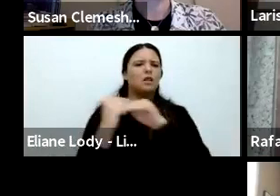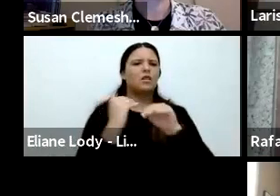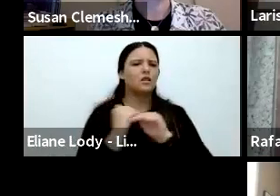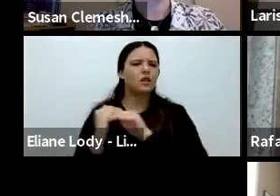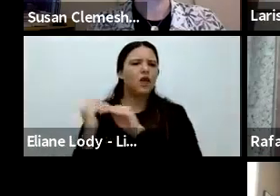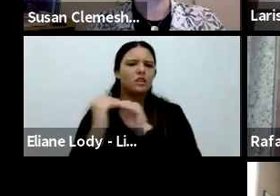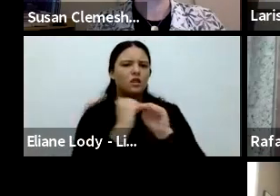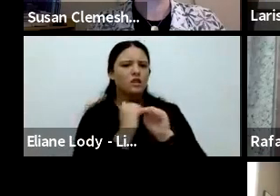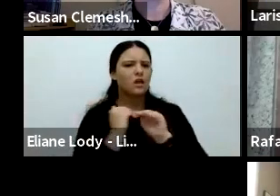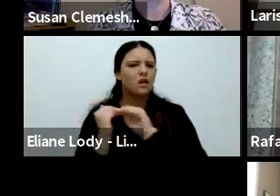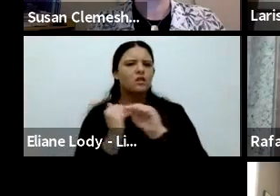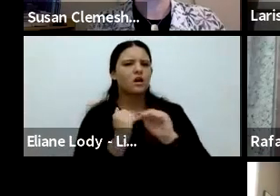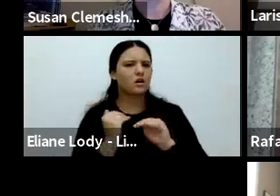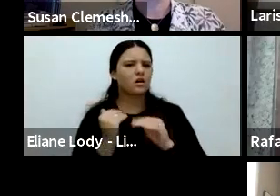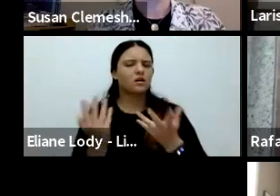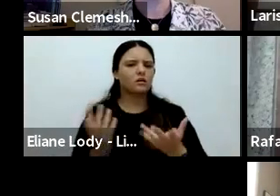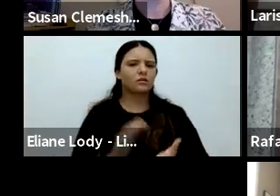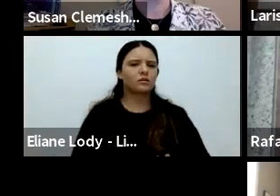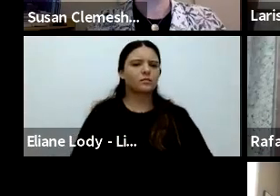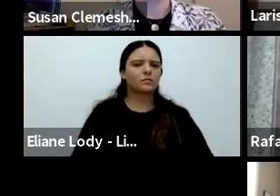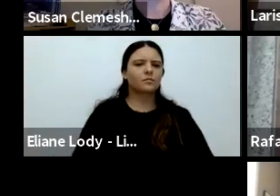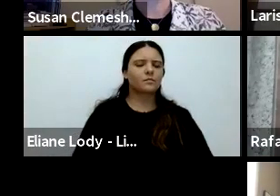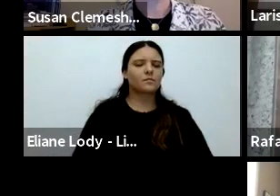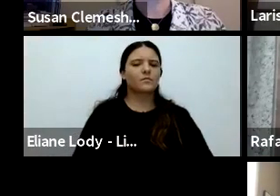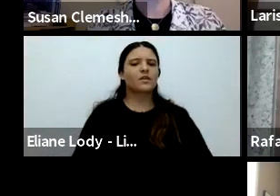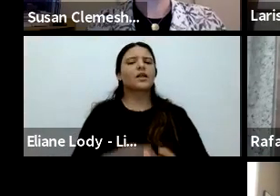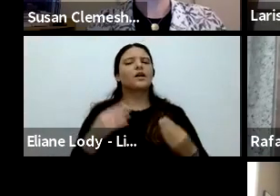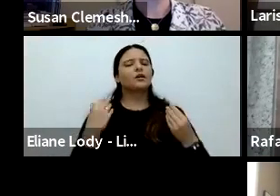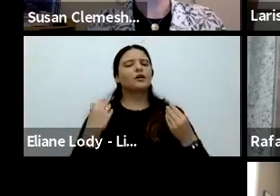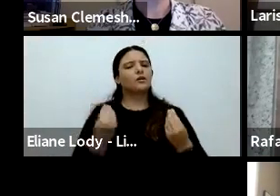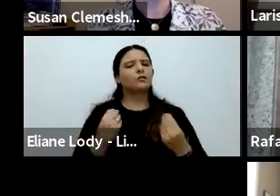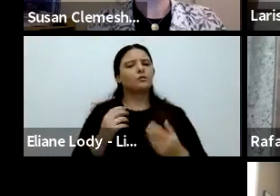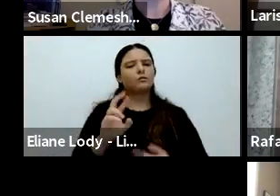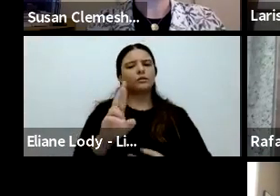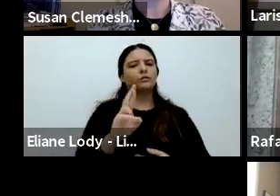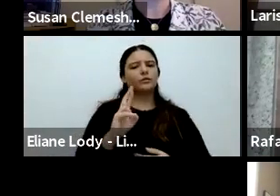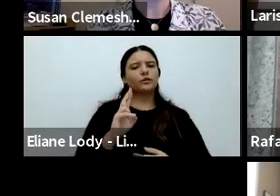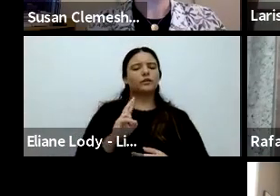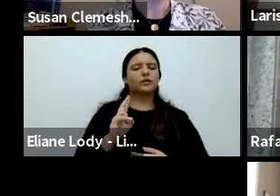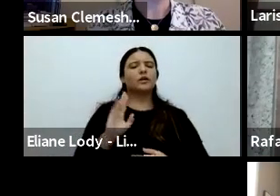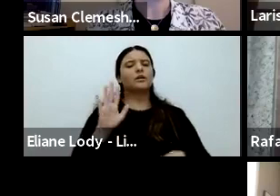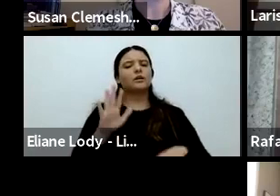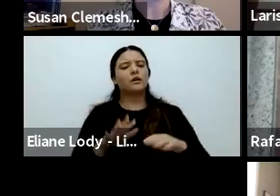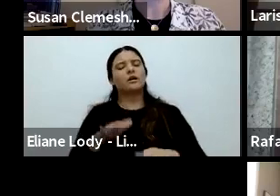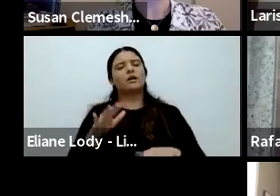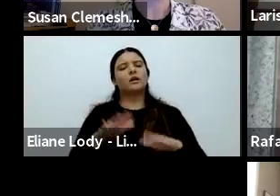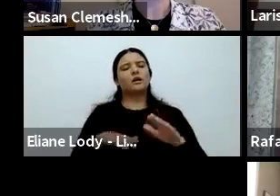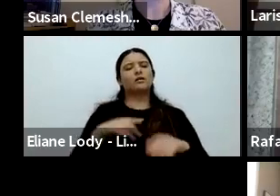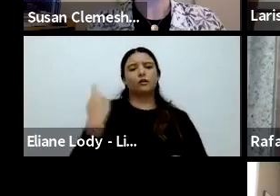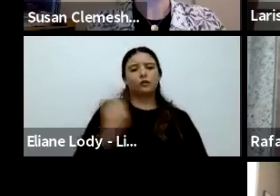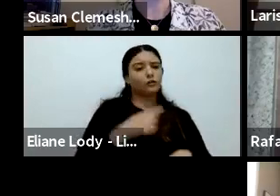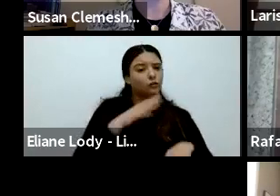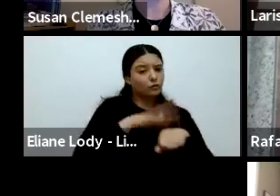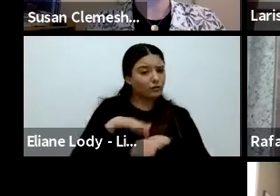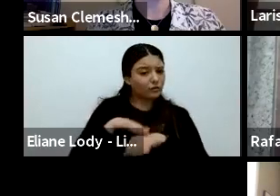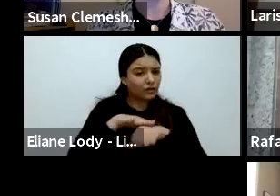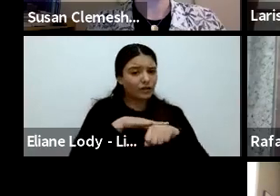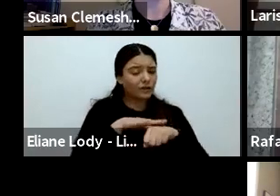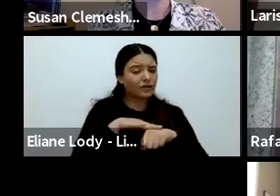going to make schools fair and equitable and that's not what schools are built for. And as a result, a lot And as a result, a lot of a as a result, a lot of, a lot of what we do.